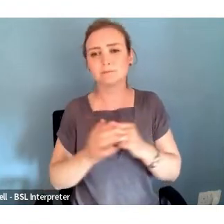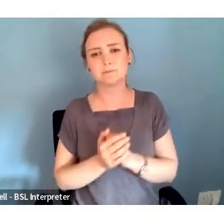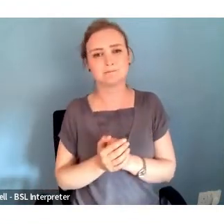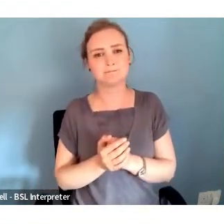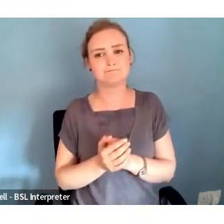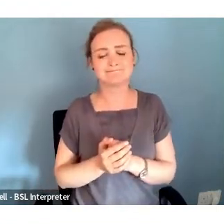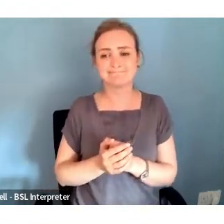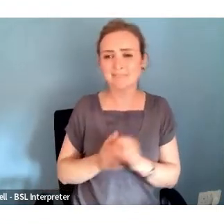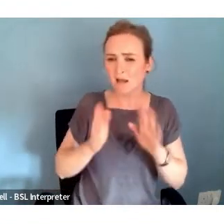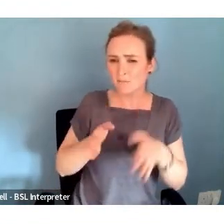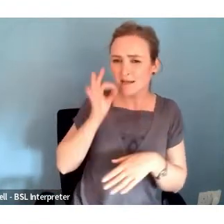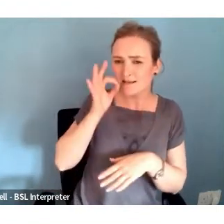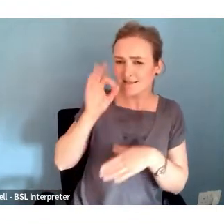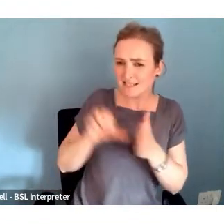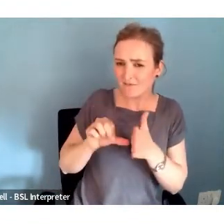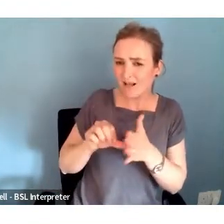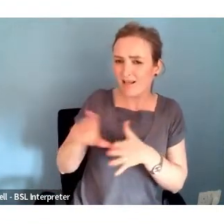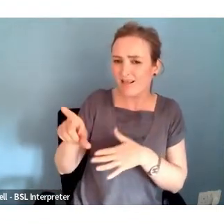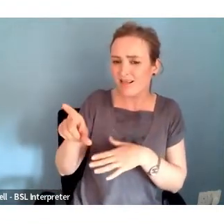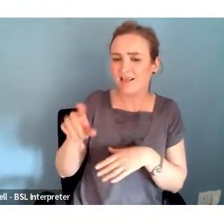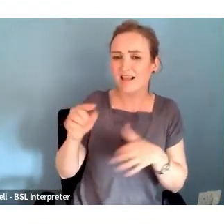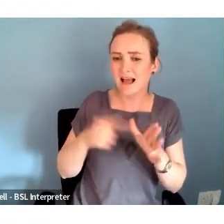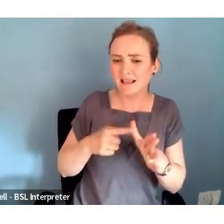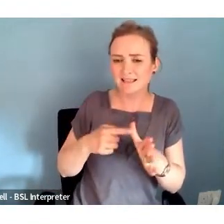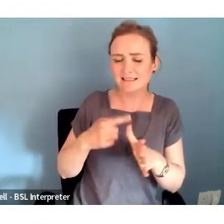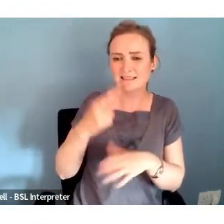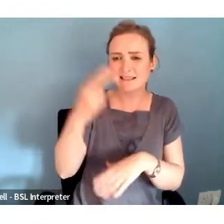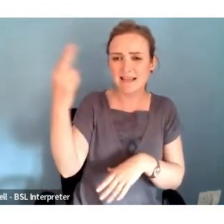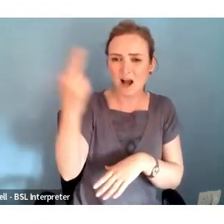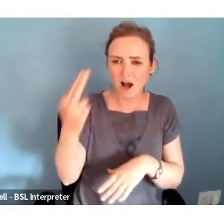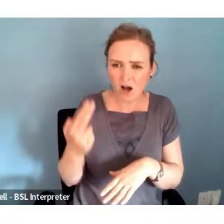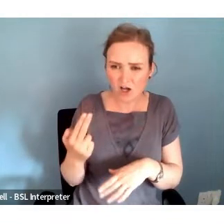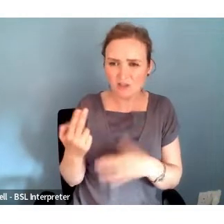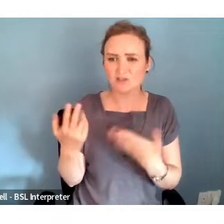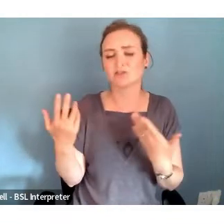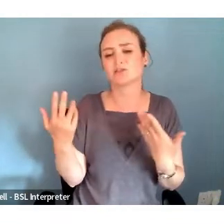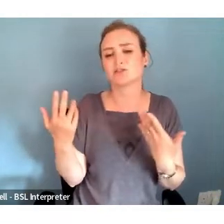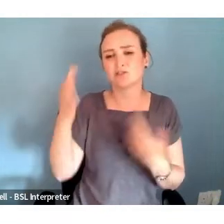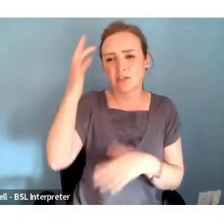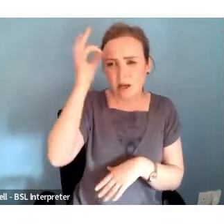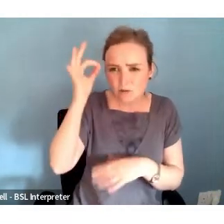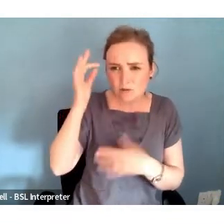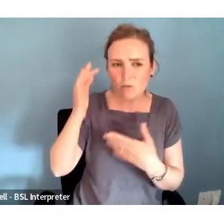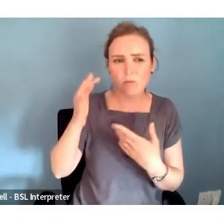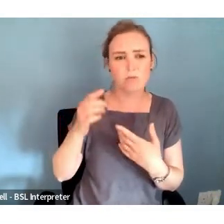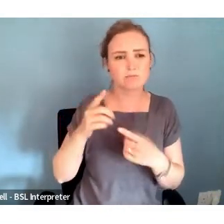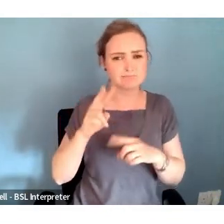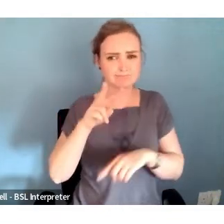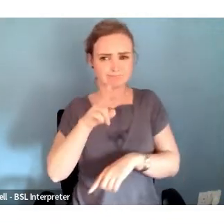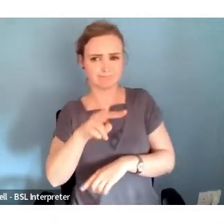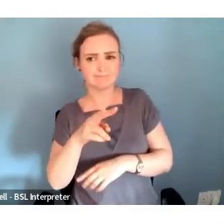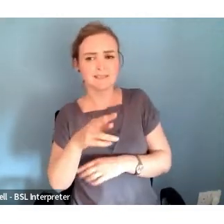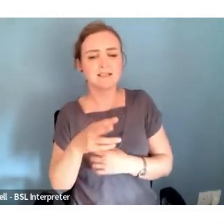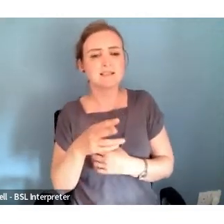the arts world to look at this, because for some roll roles, clearly people will need to be in